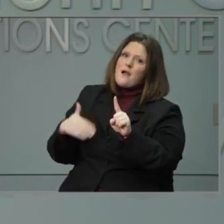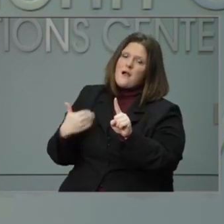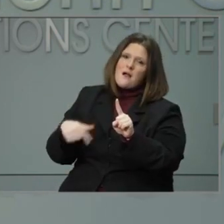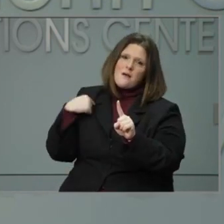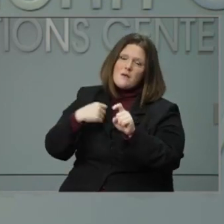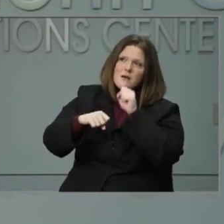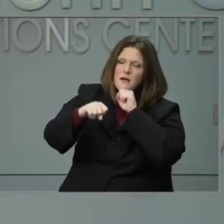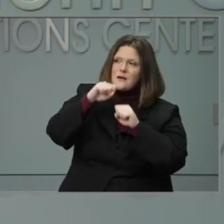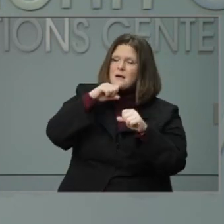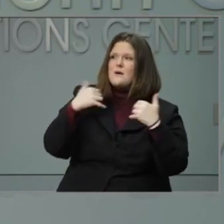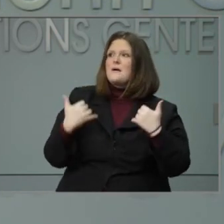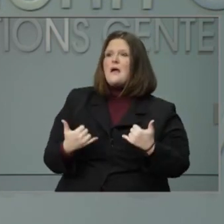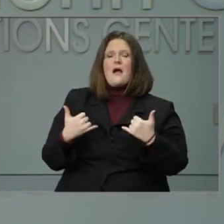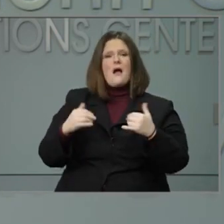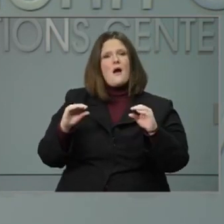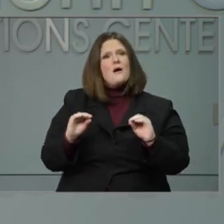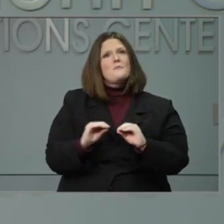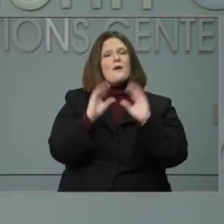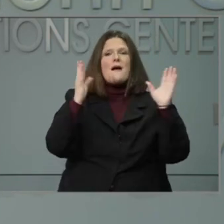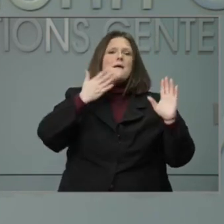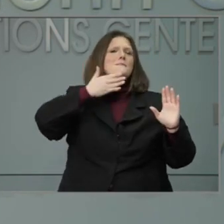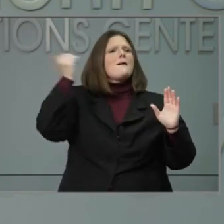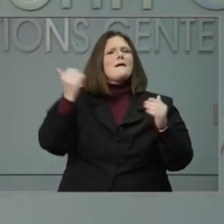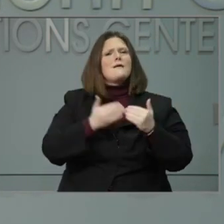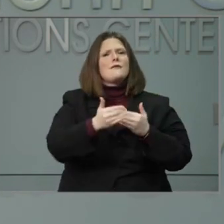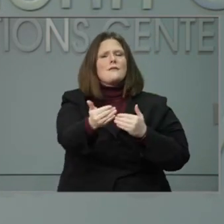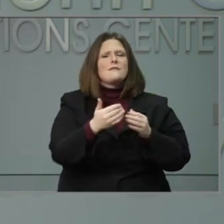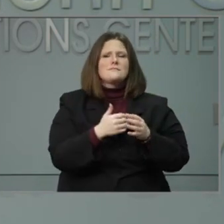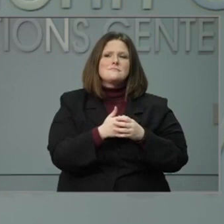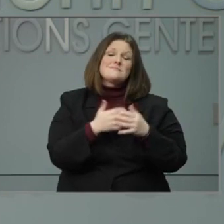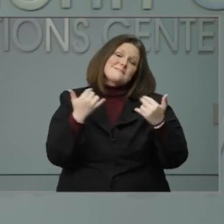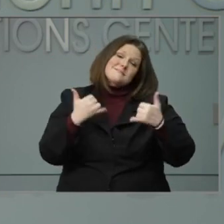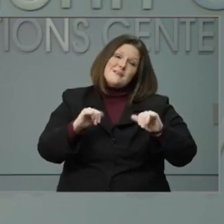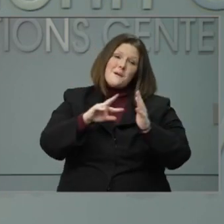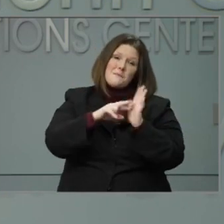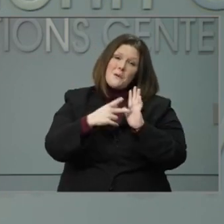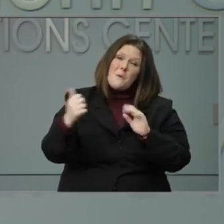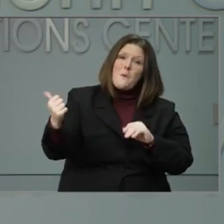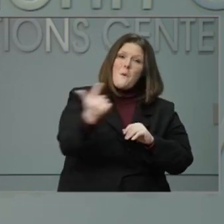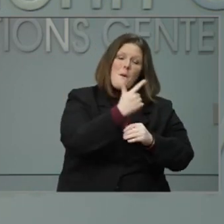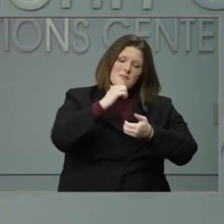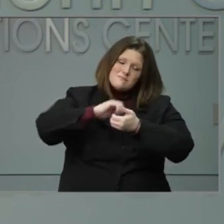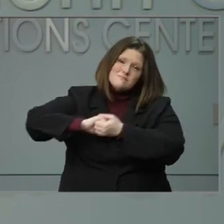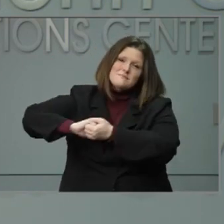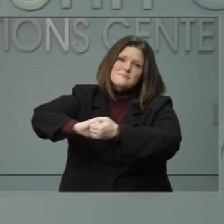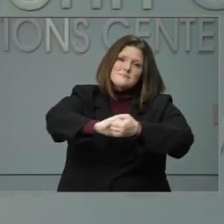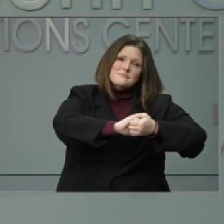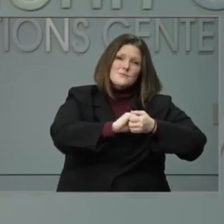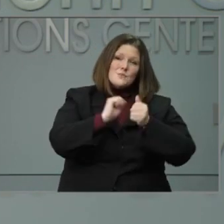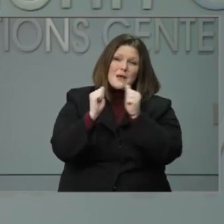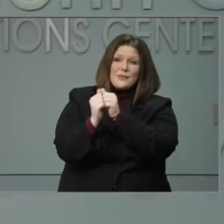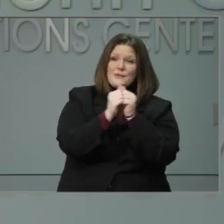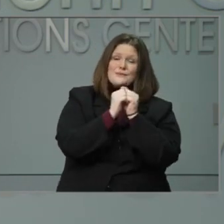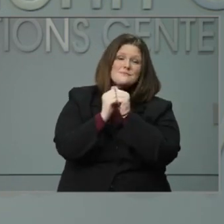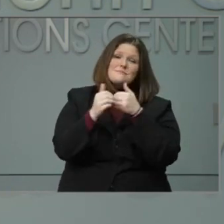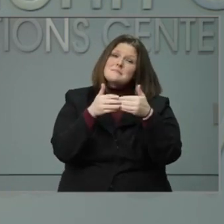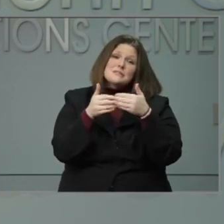MIRROR, IF WE PULL TOGETHER. THAT TAKES EVERYBODY COMMITTING TO A SAFE HOLIDAY. EVEN IF IT MEANS CHANGES THIS